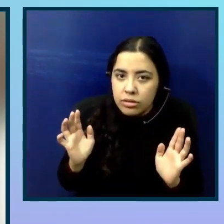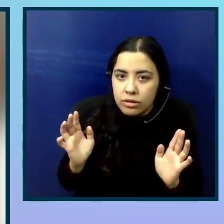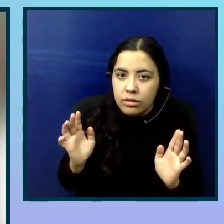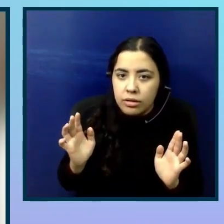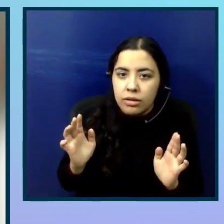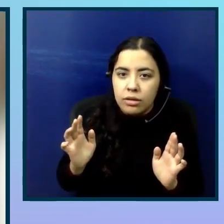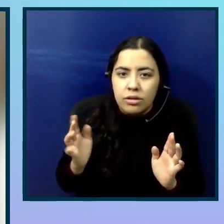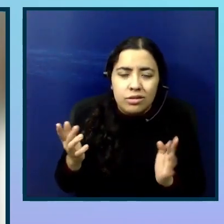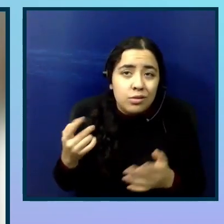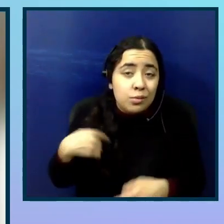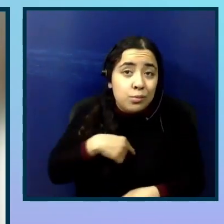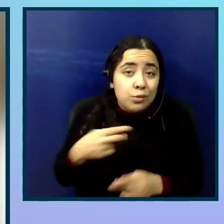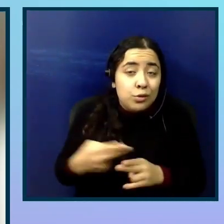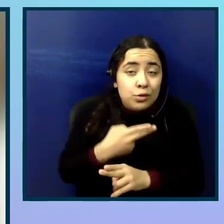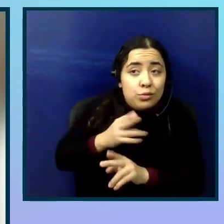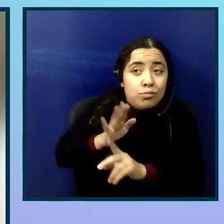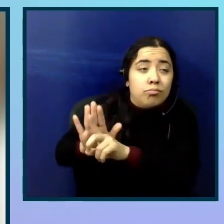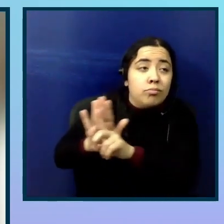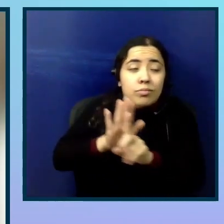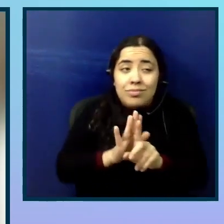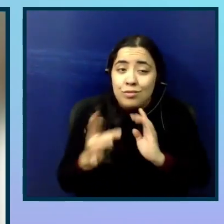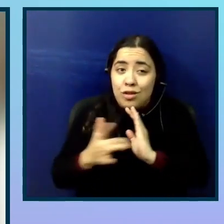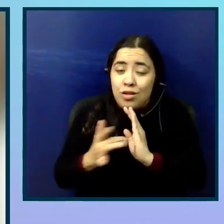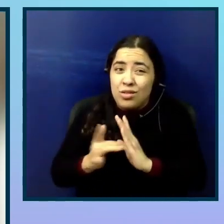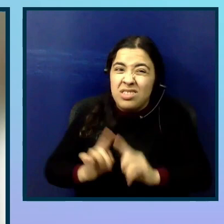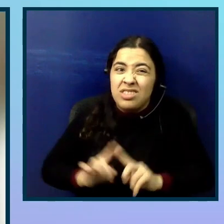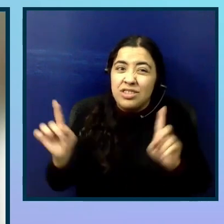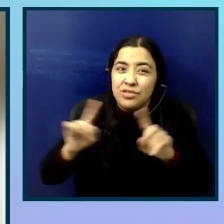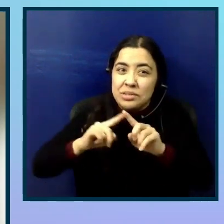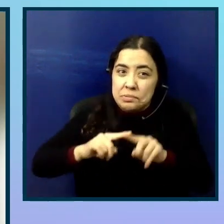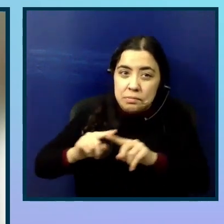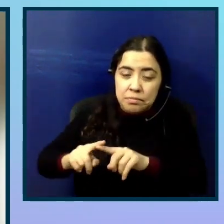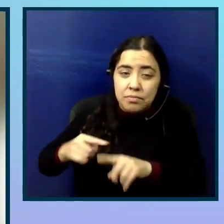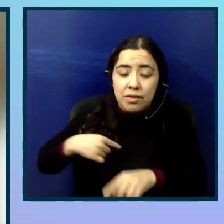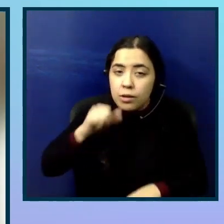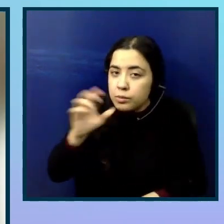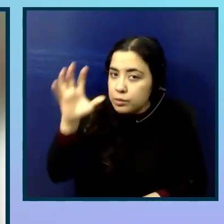So I would never assume that a specific technology